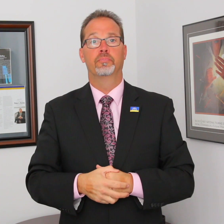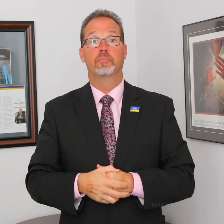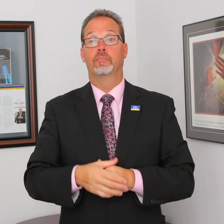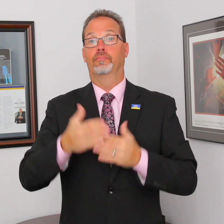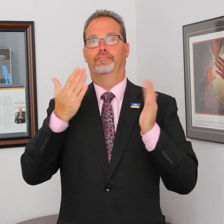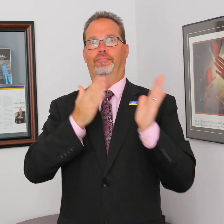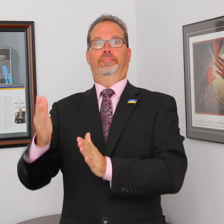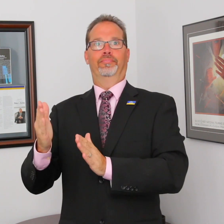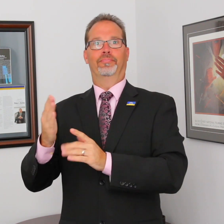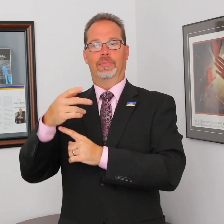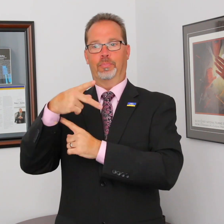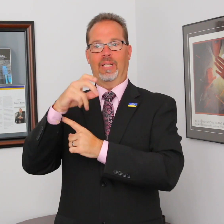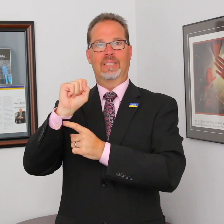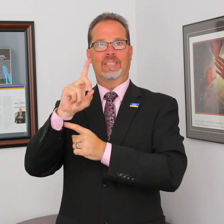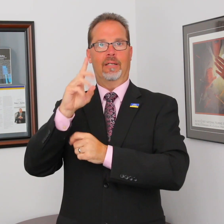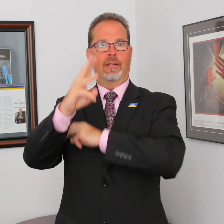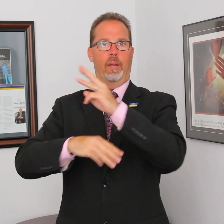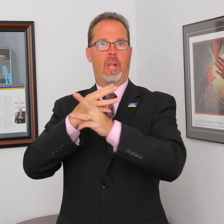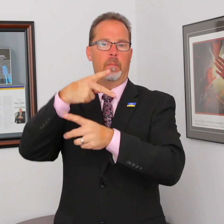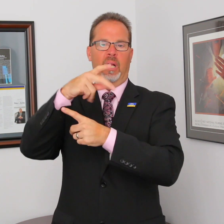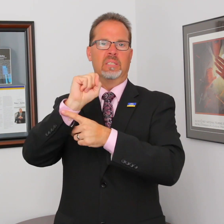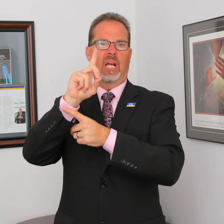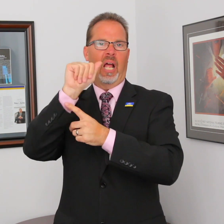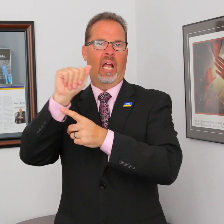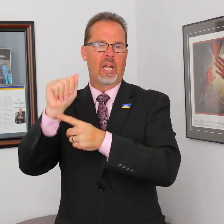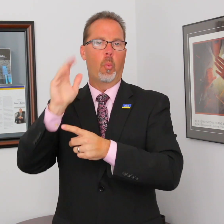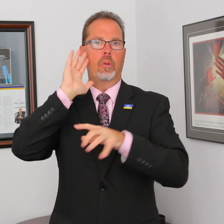vocabulary related to safety, and various thing in the community so